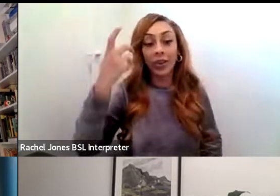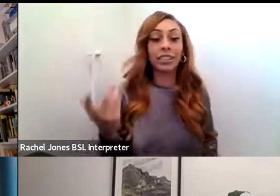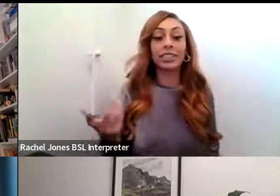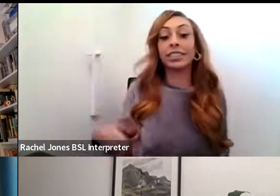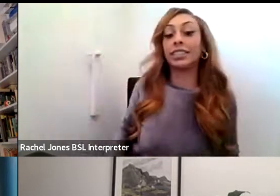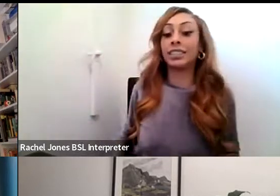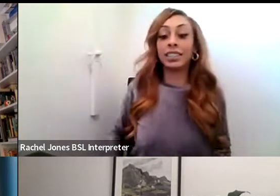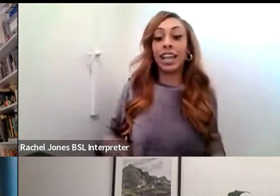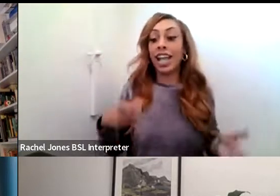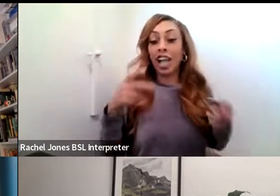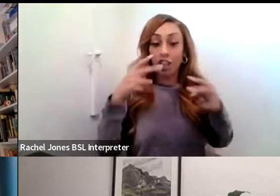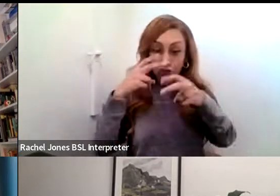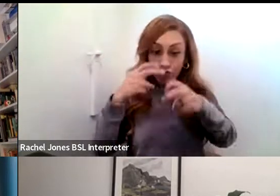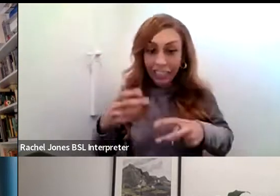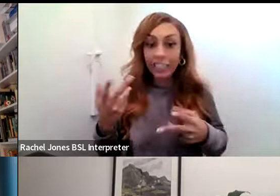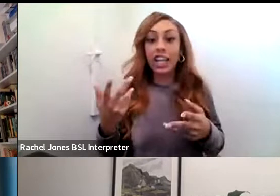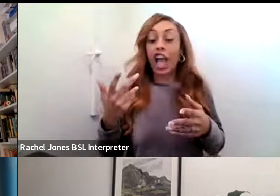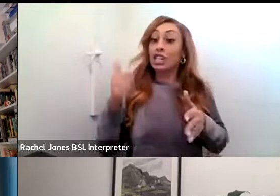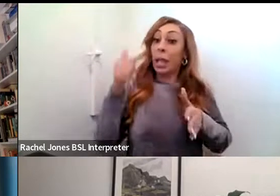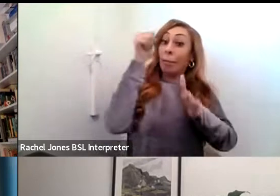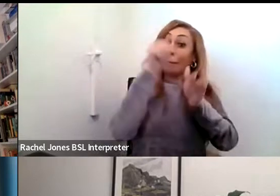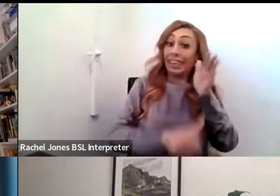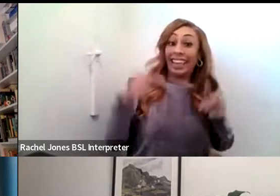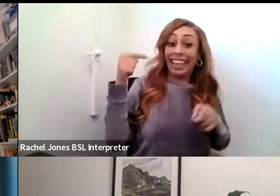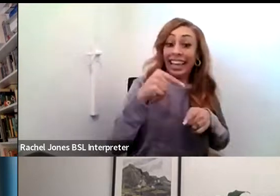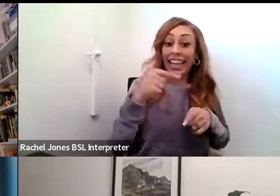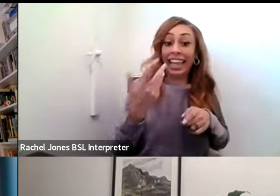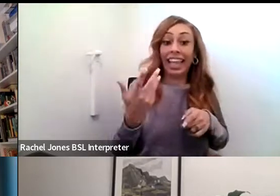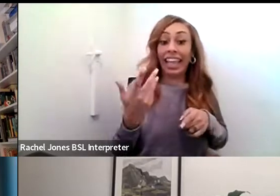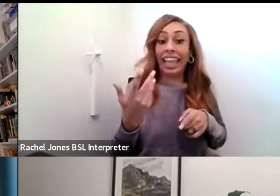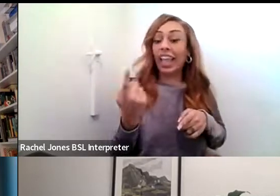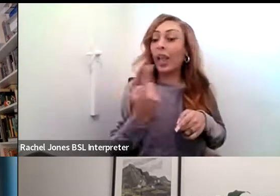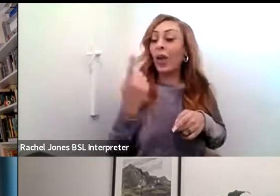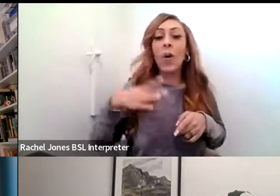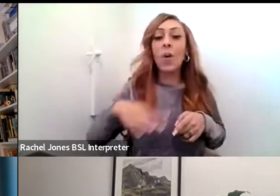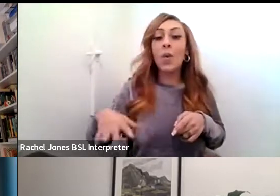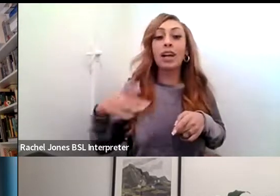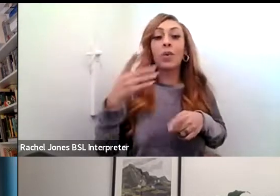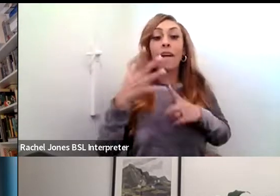the research that you introduced at the beginning of this, for those who want to find out more,